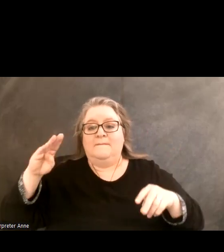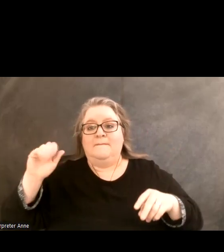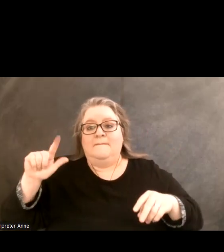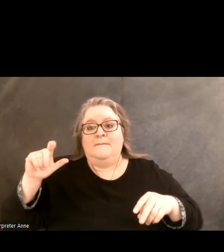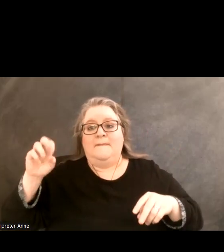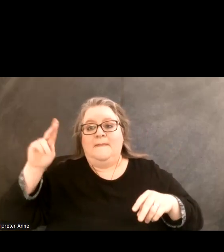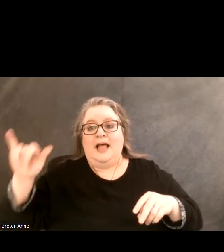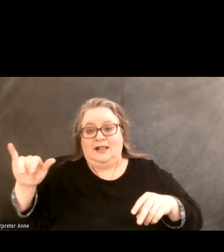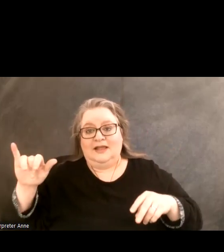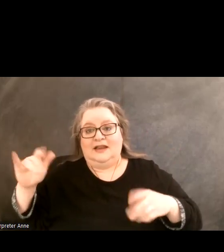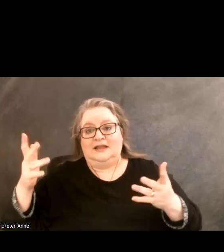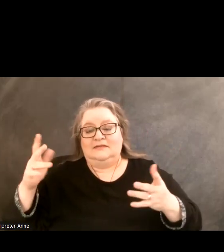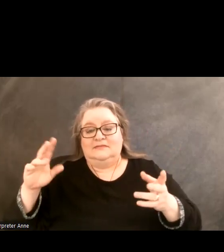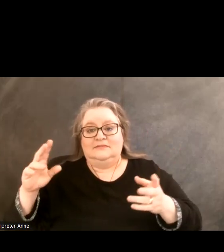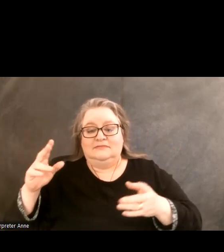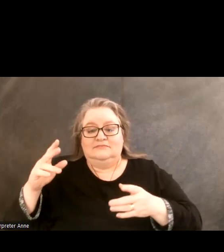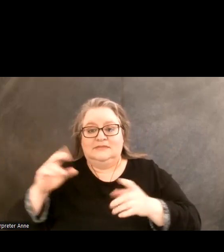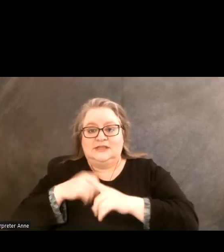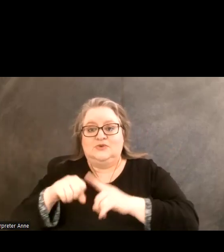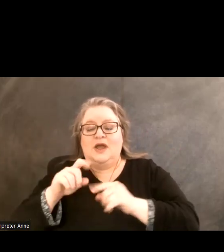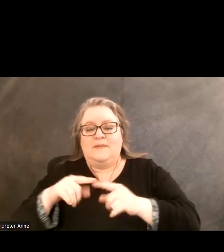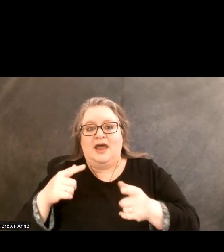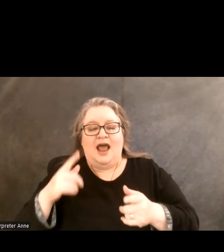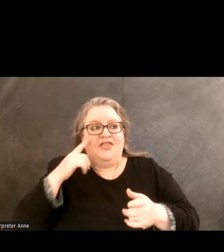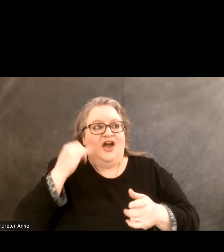asked but I thought, if I ask, it's going to be kind of